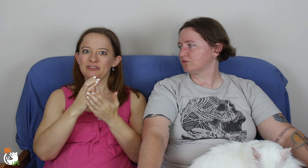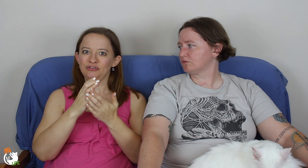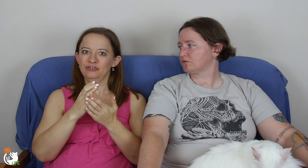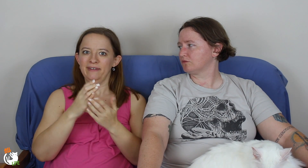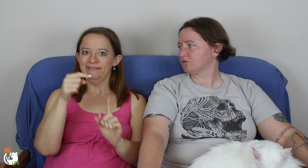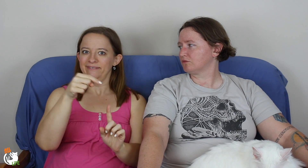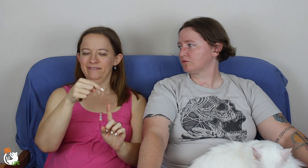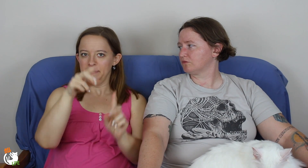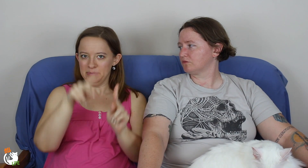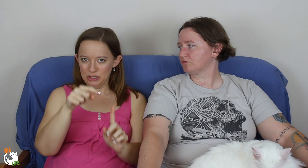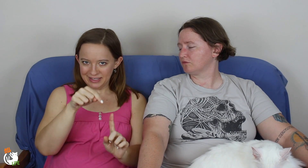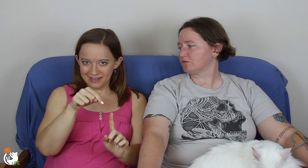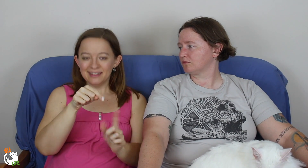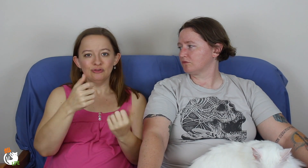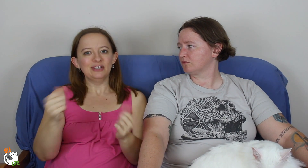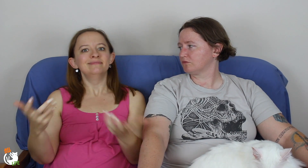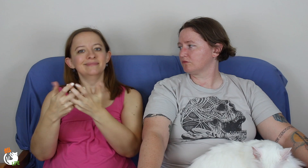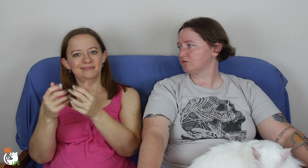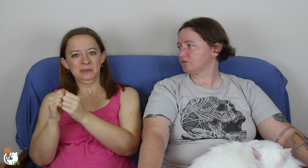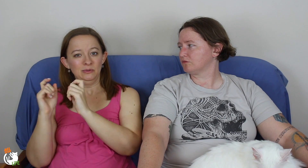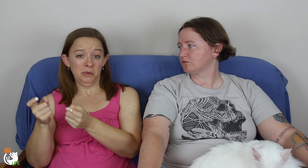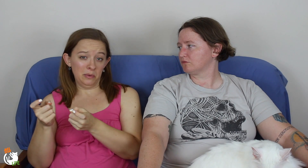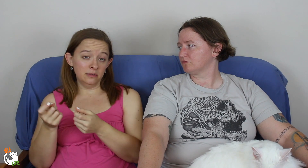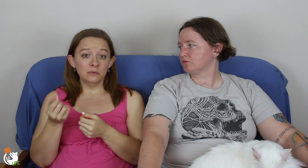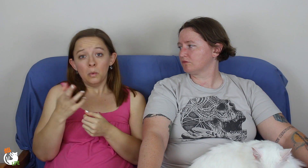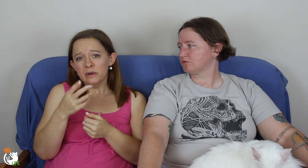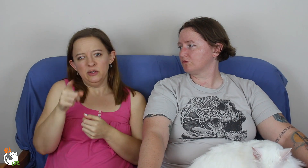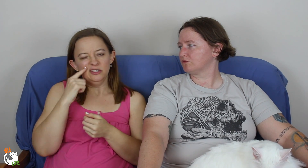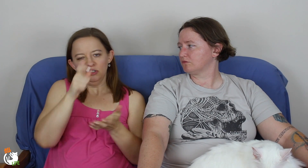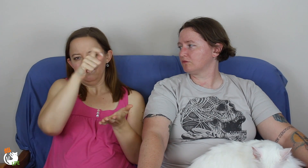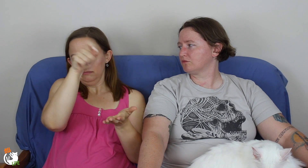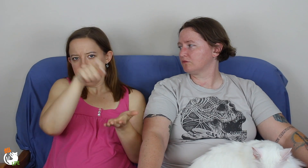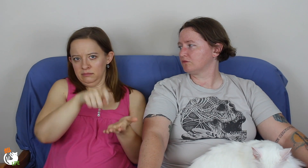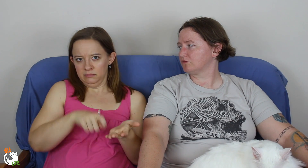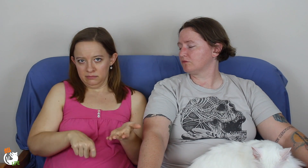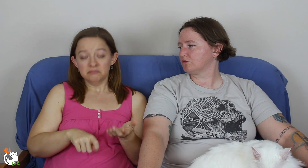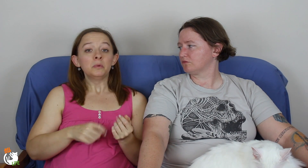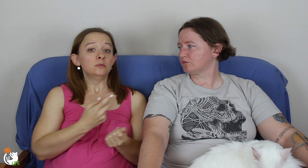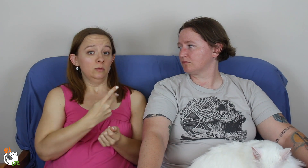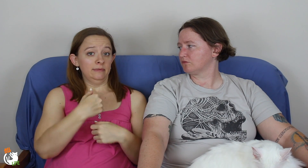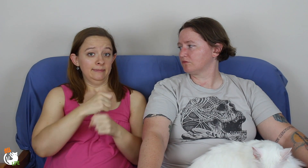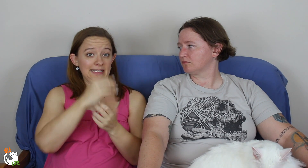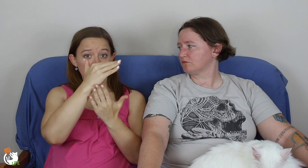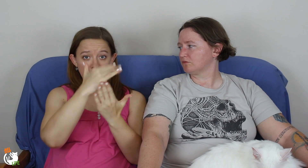that you can upload your picture and they will try and do a match to a donor. Or you can just check off which ones you want.